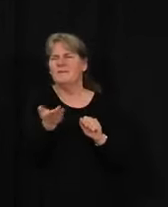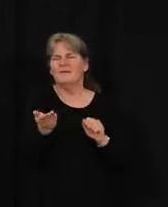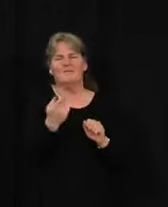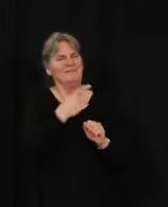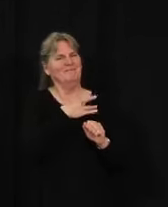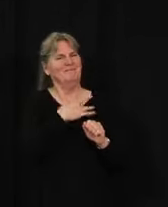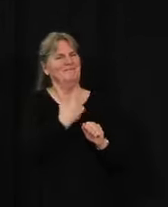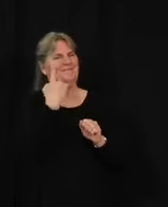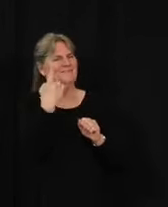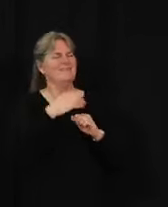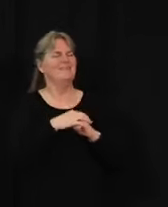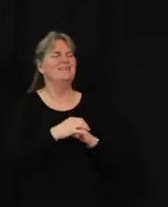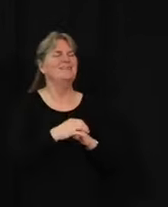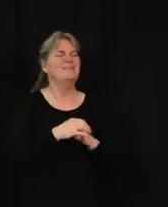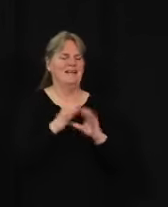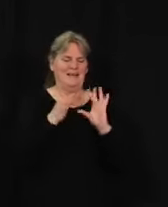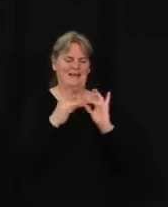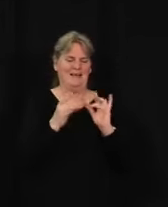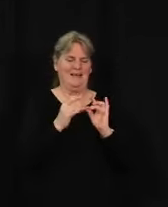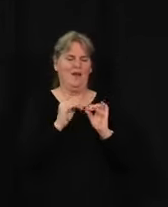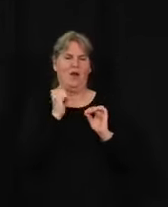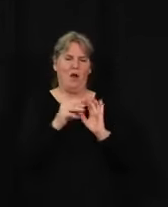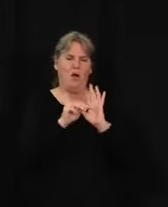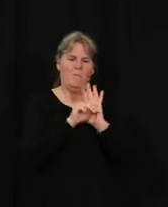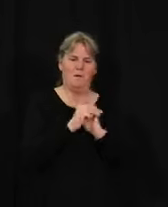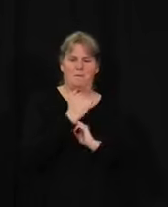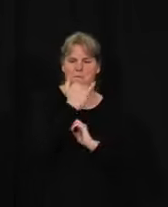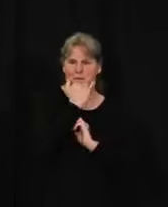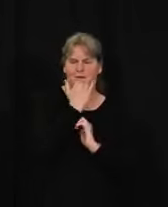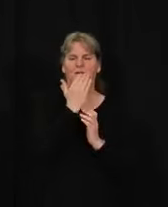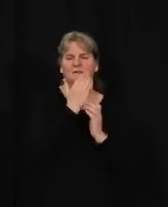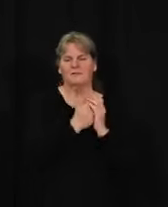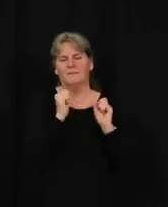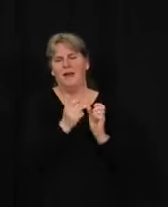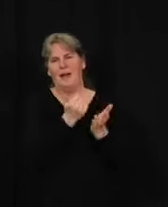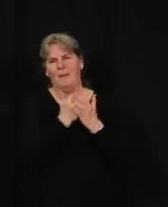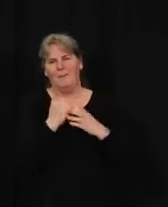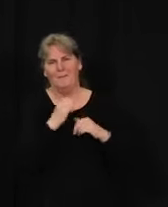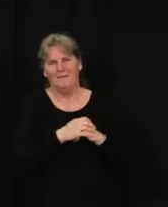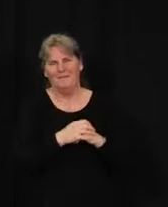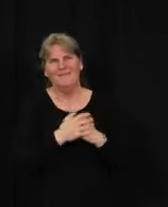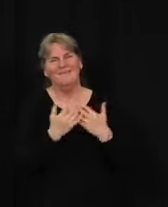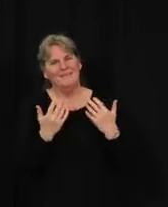One that I really like is, all models are wrong. Some are useful.